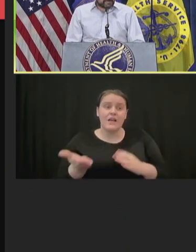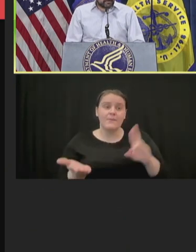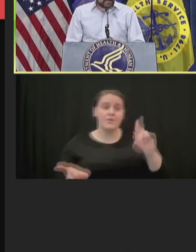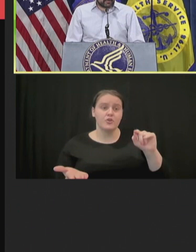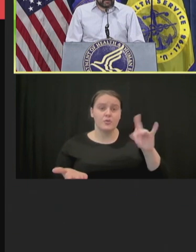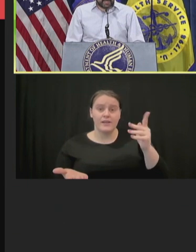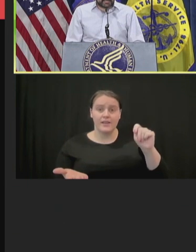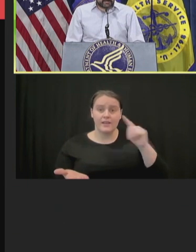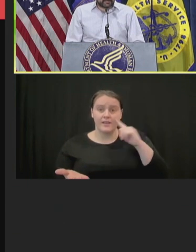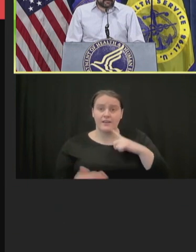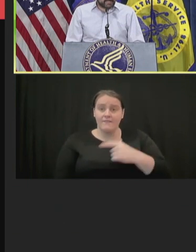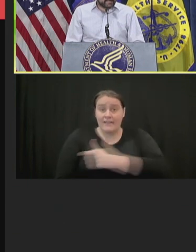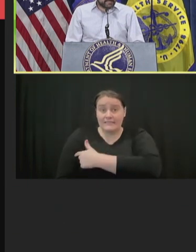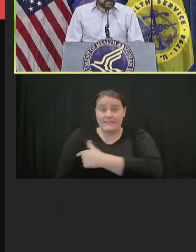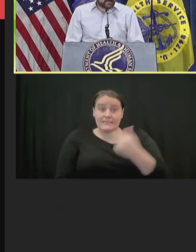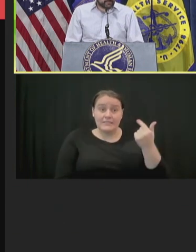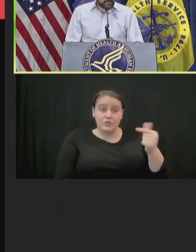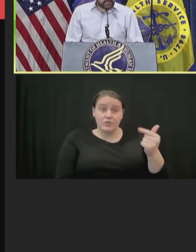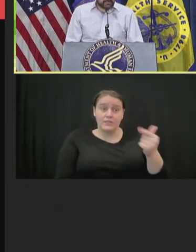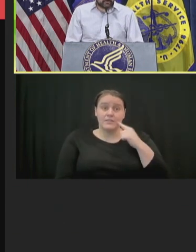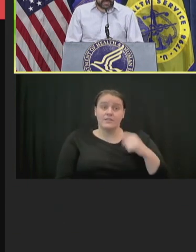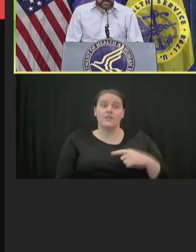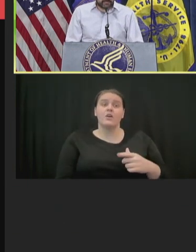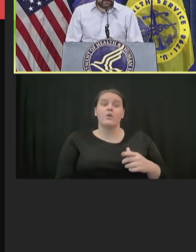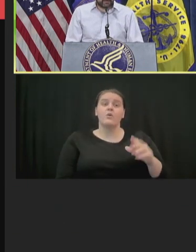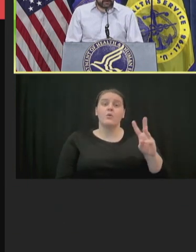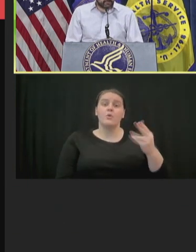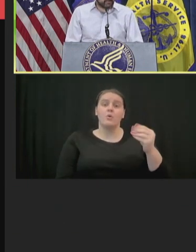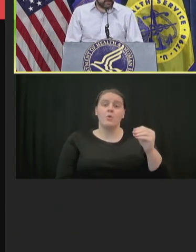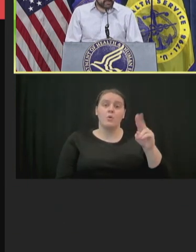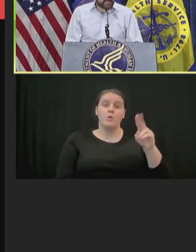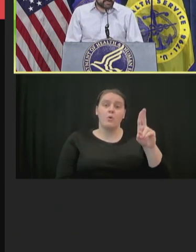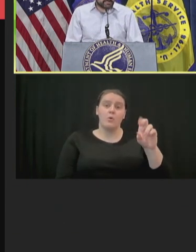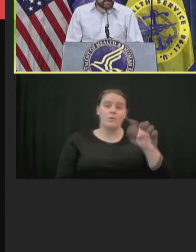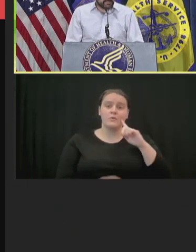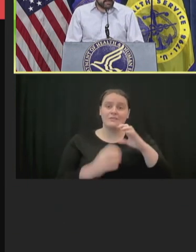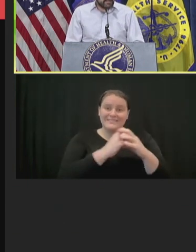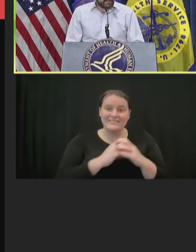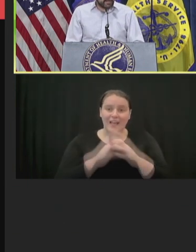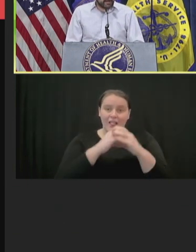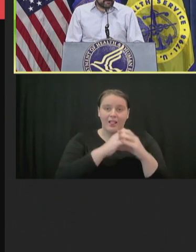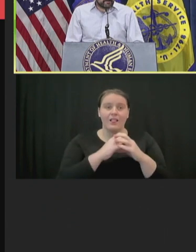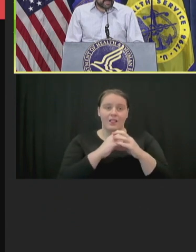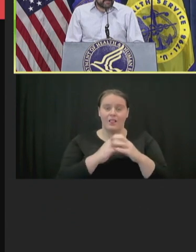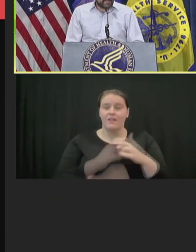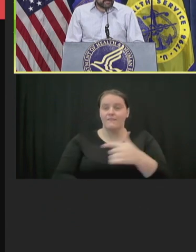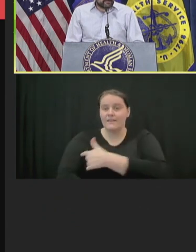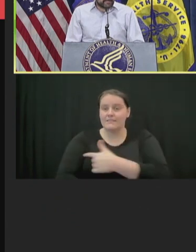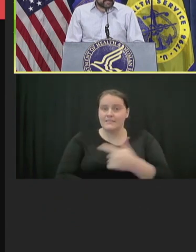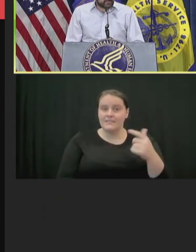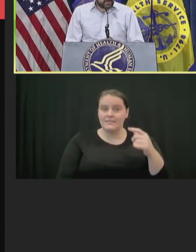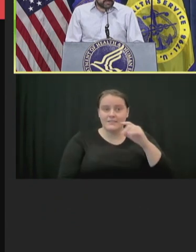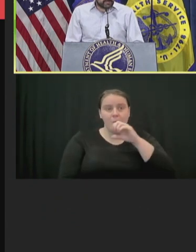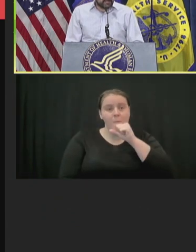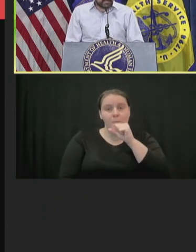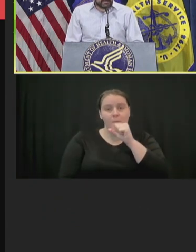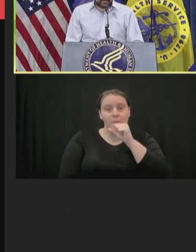cell mycobacterial vaccines in orange and red are well represented. Then in phase 1, in blue